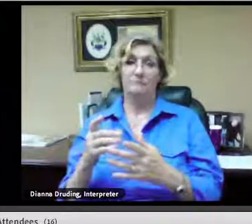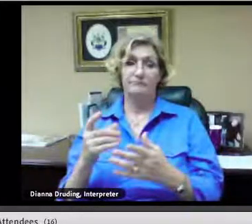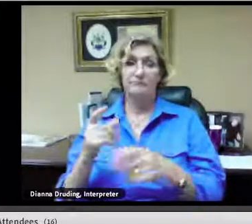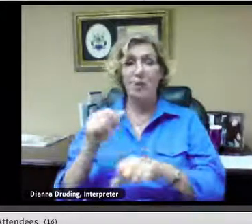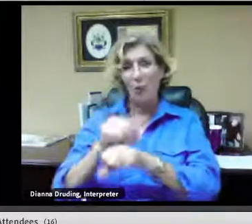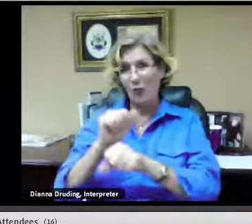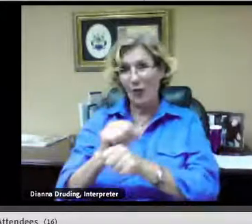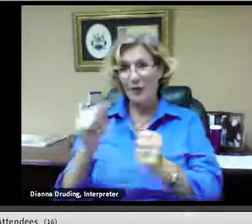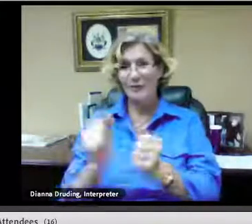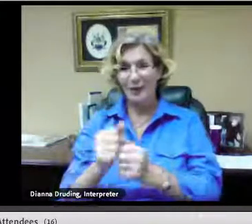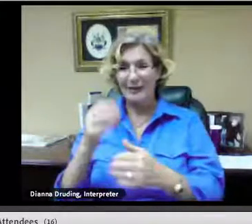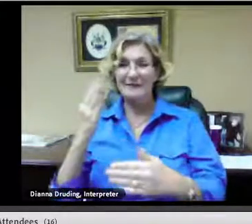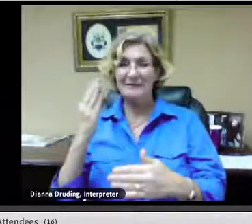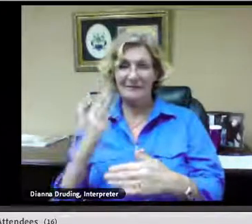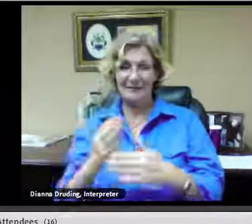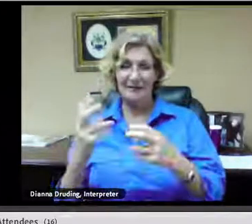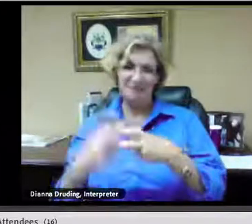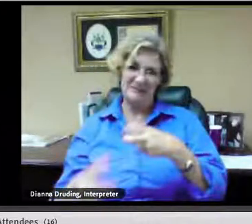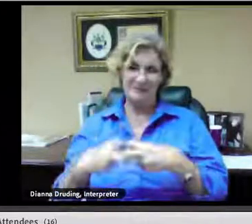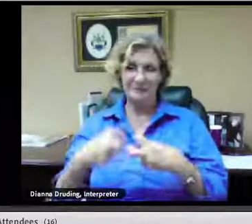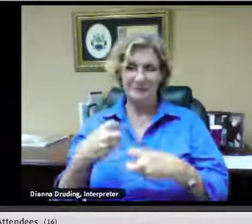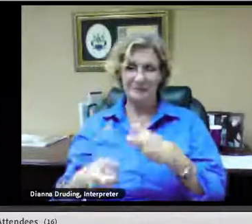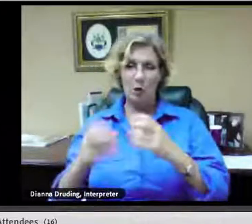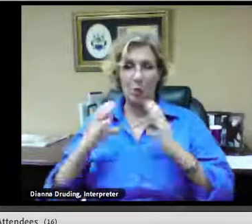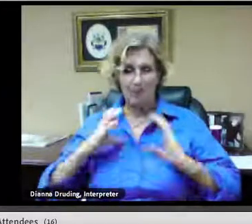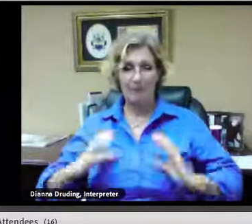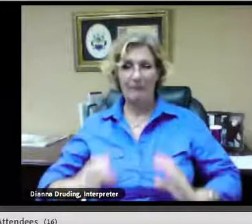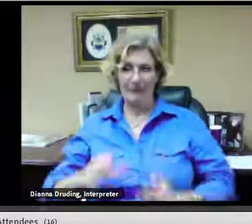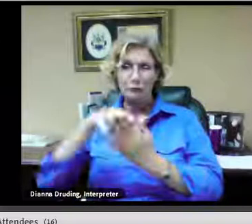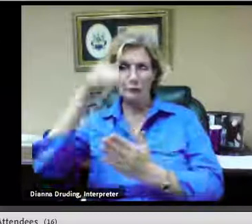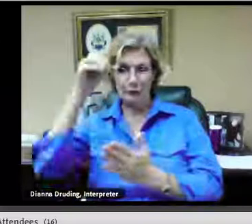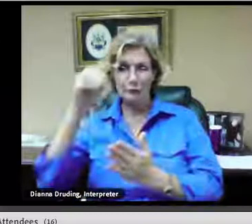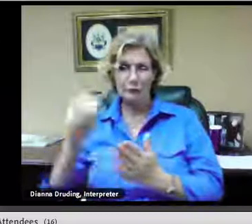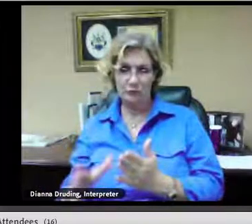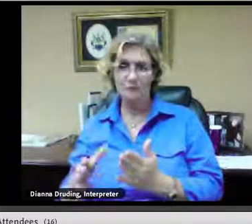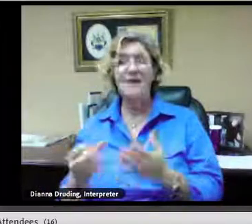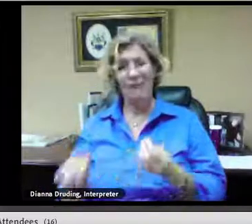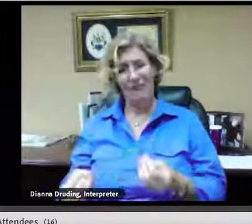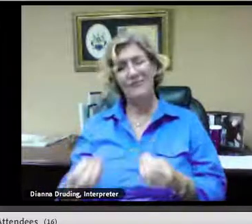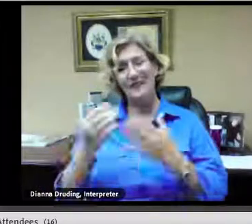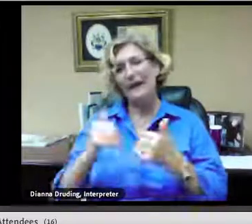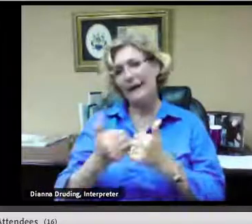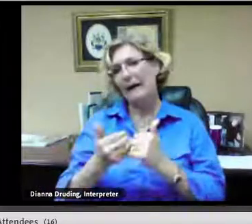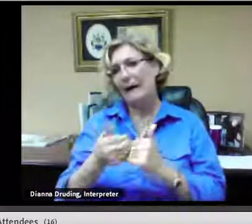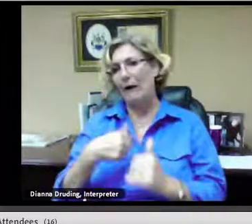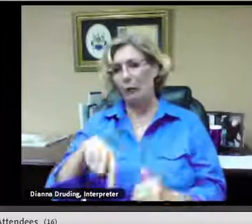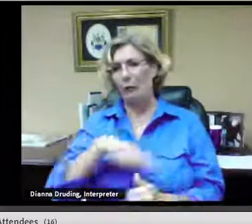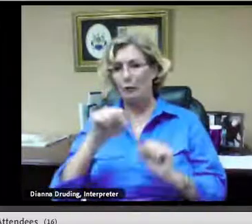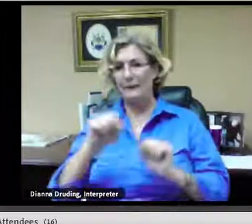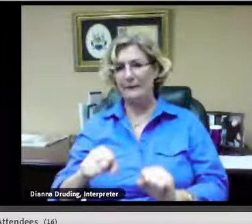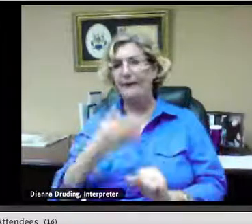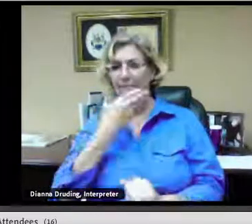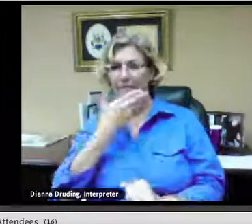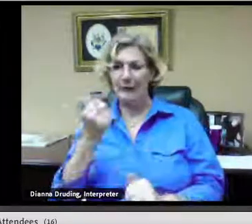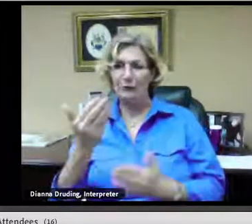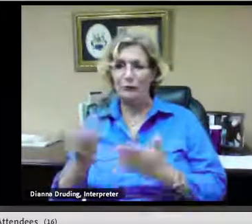There's a fair amount of stuff in there about ways that we can help better serve people who have disabilities or providing